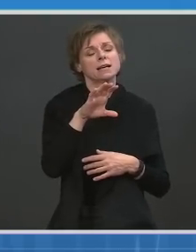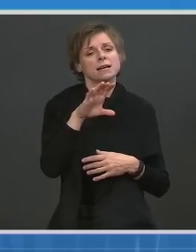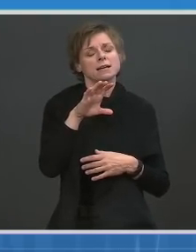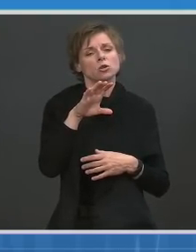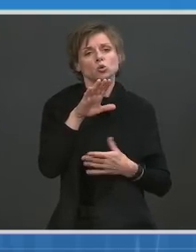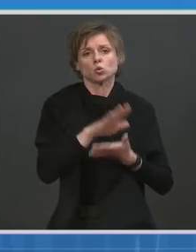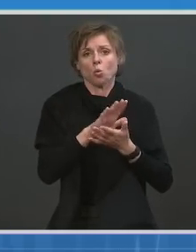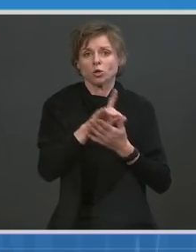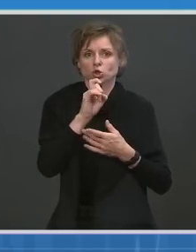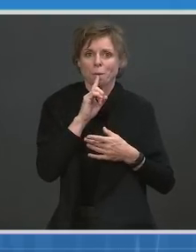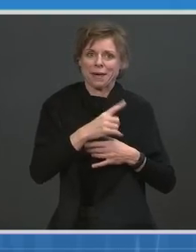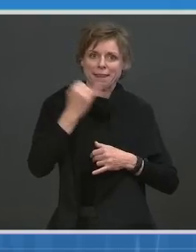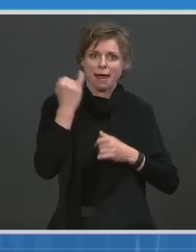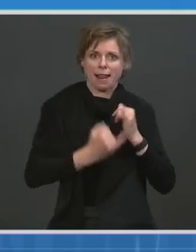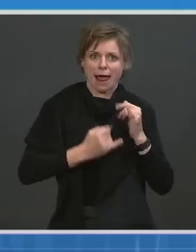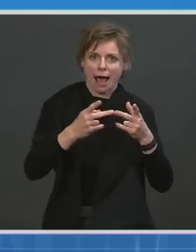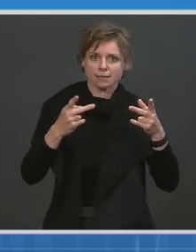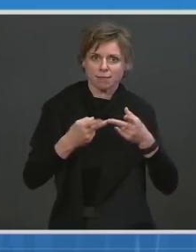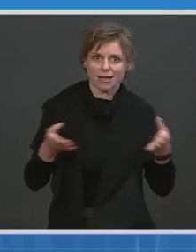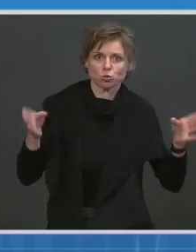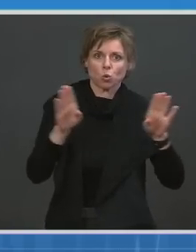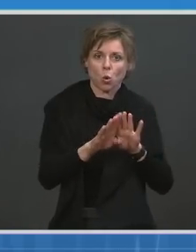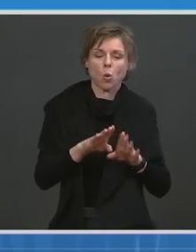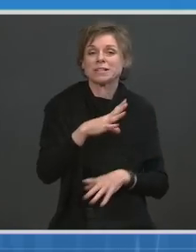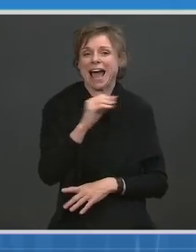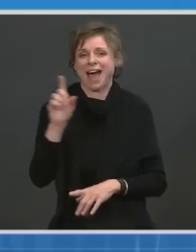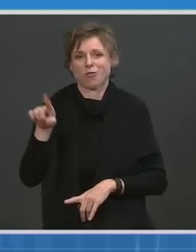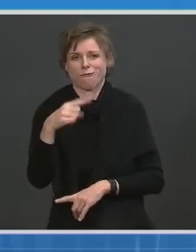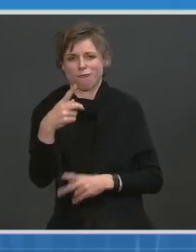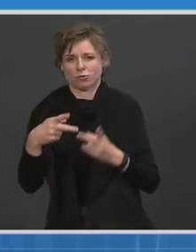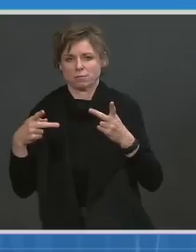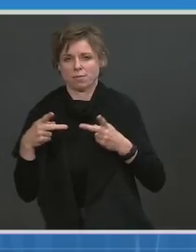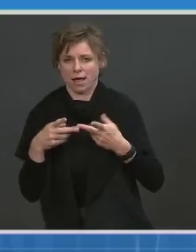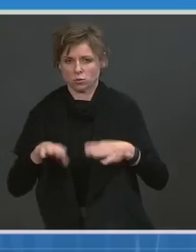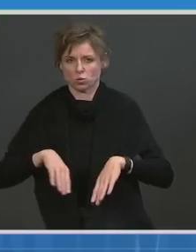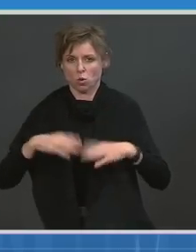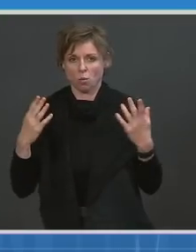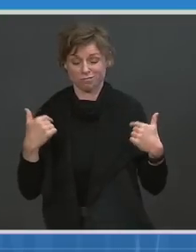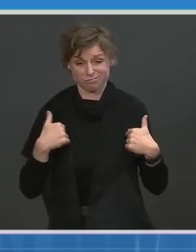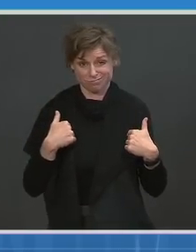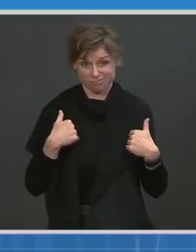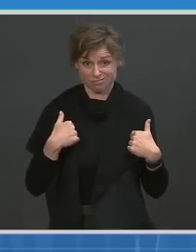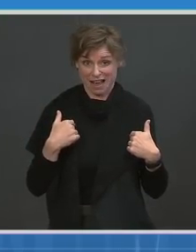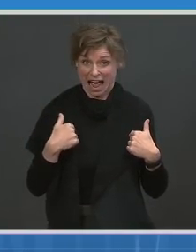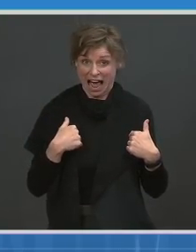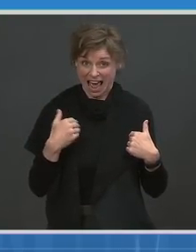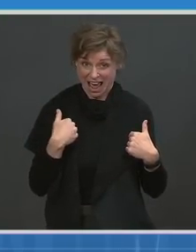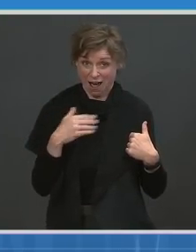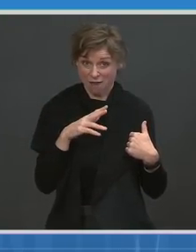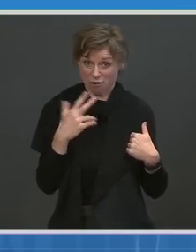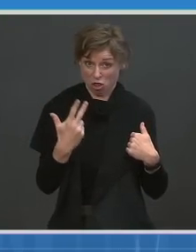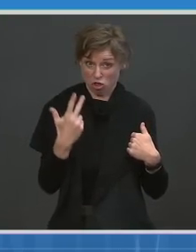The benefits of in-person instruction are well recognized. As a mother of three myself, I know all too well